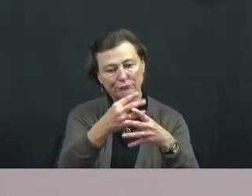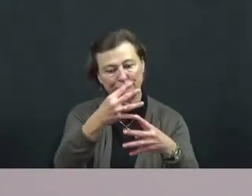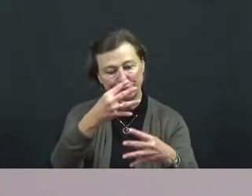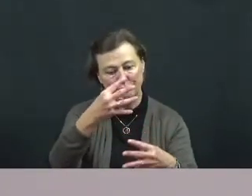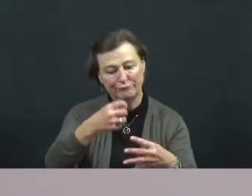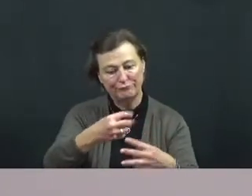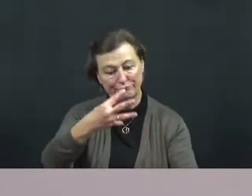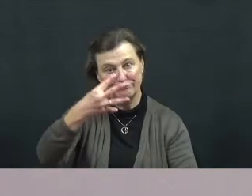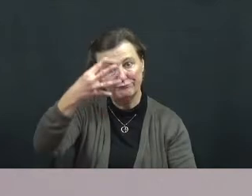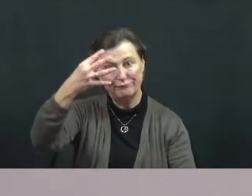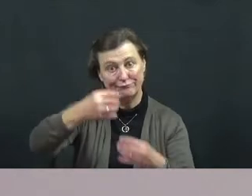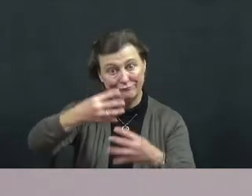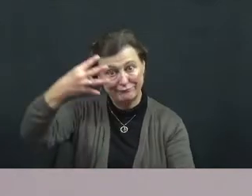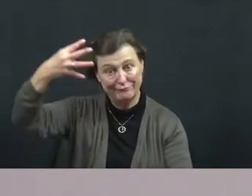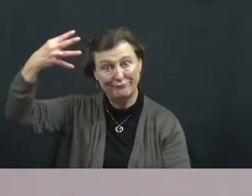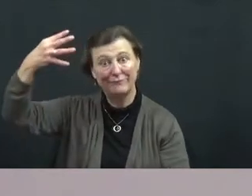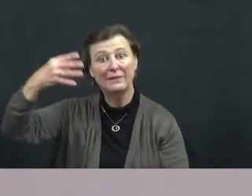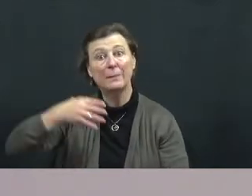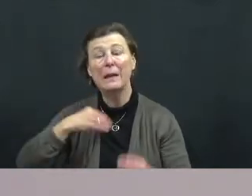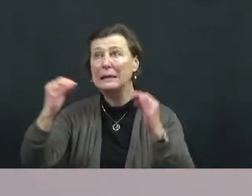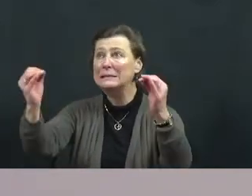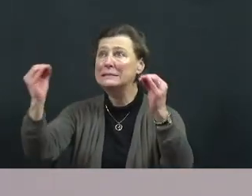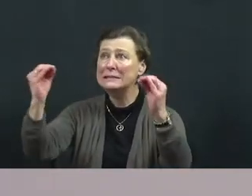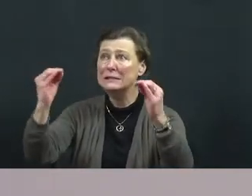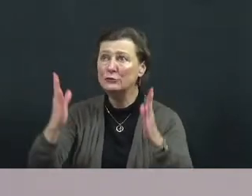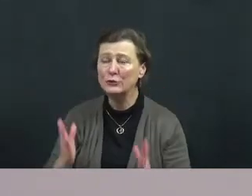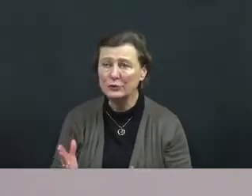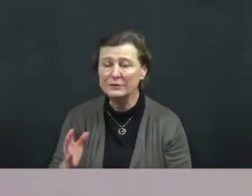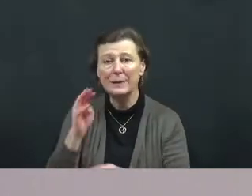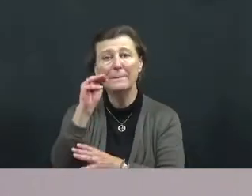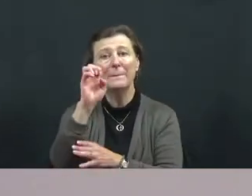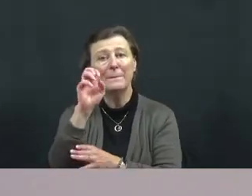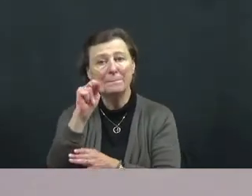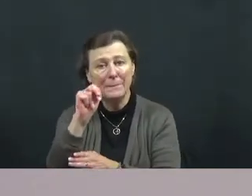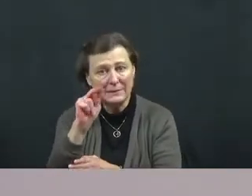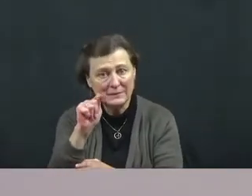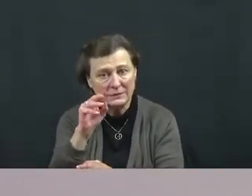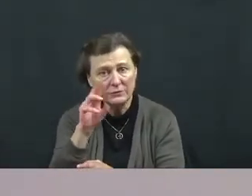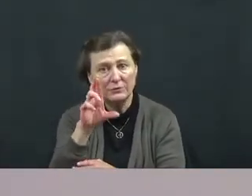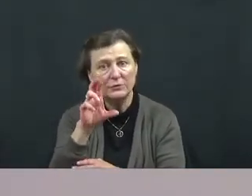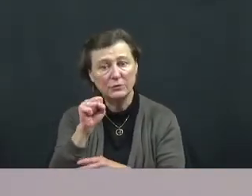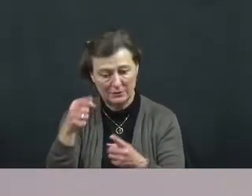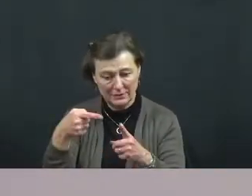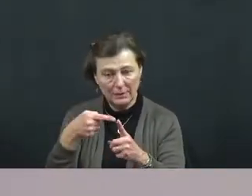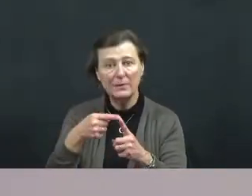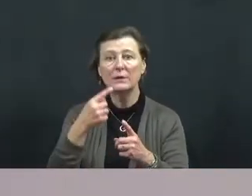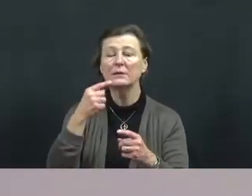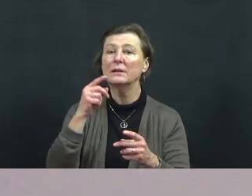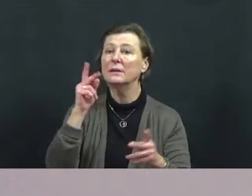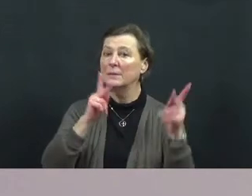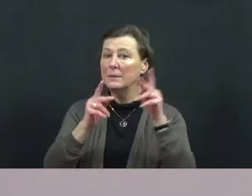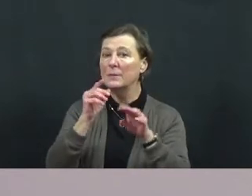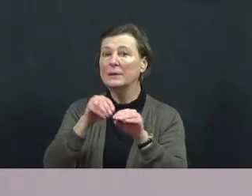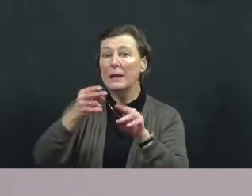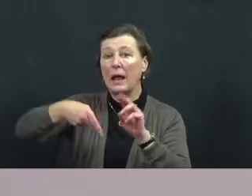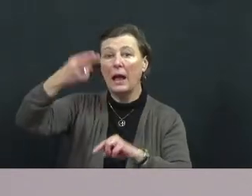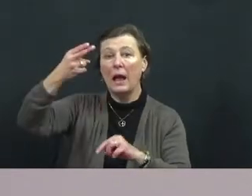Like my teachers and mentors, especially certain ones in higher education.